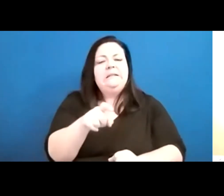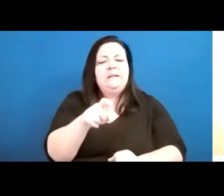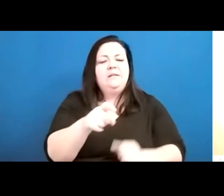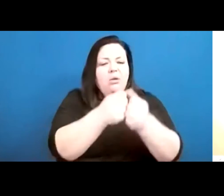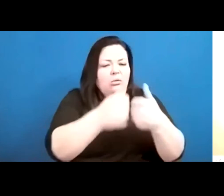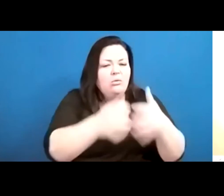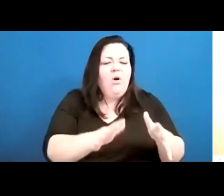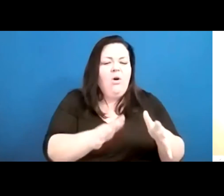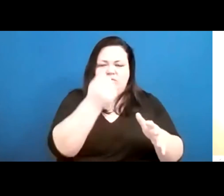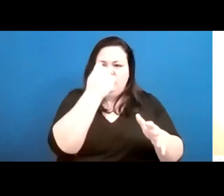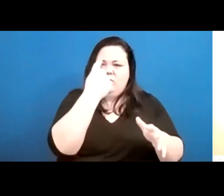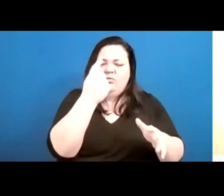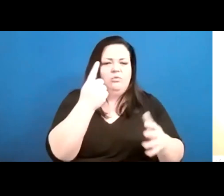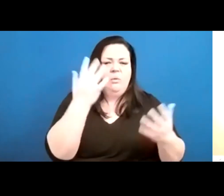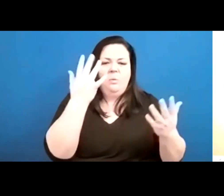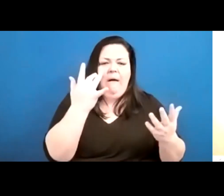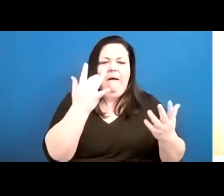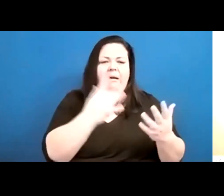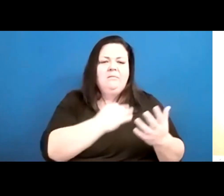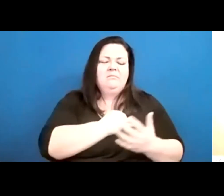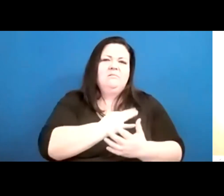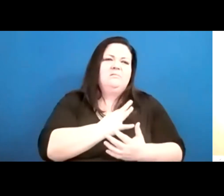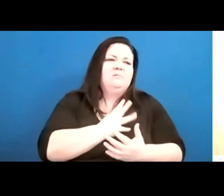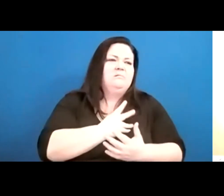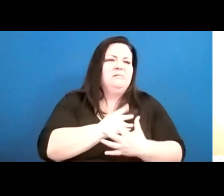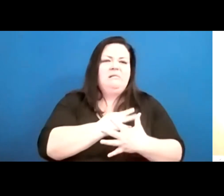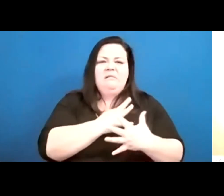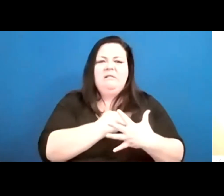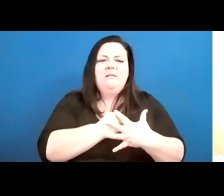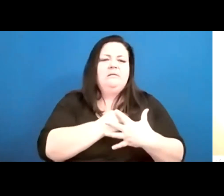understanding the burning throb/ of skin on skin, the power/